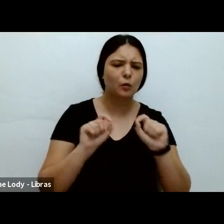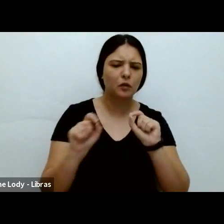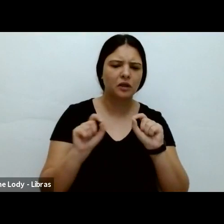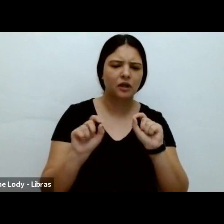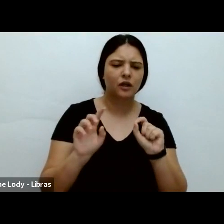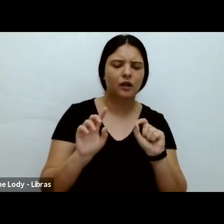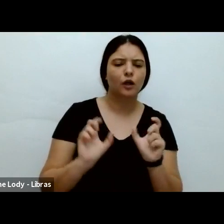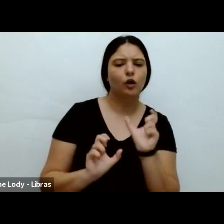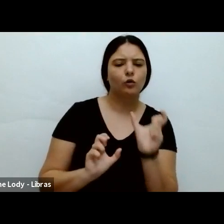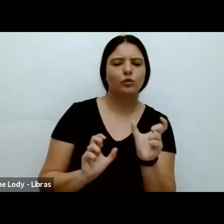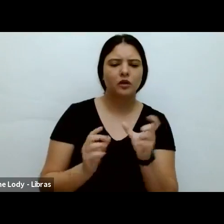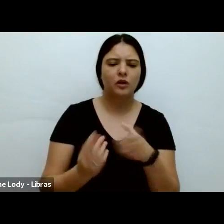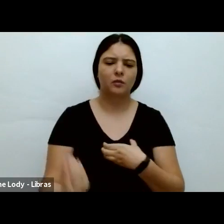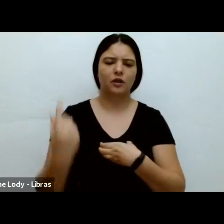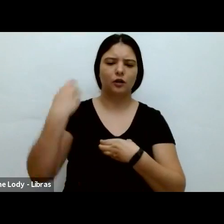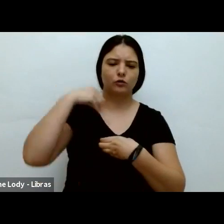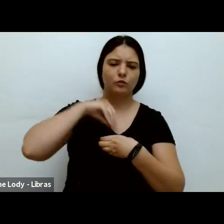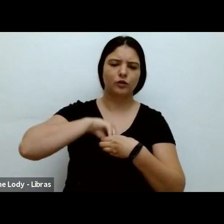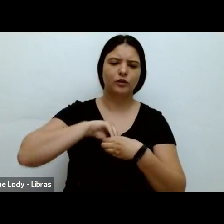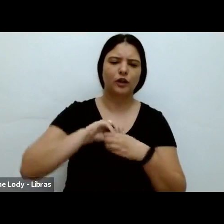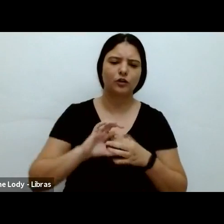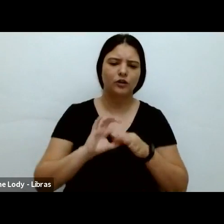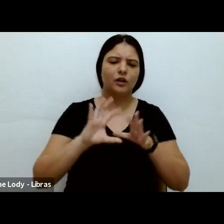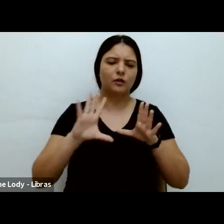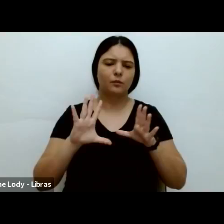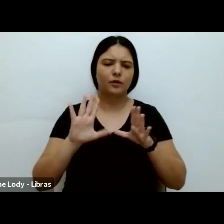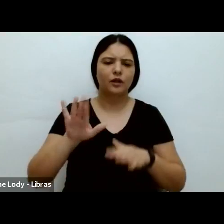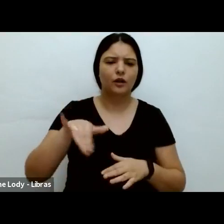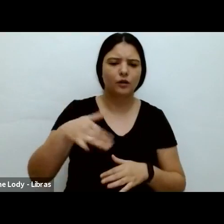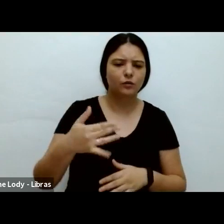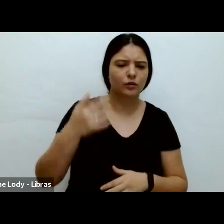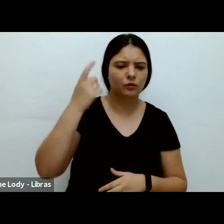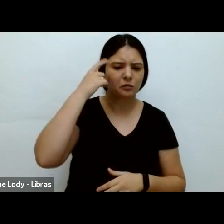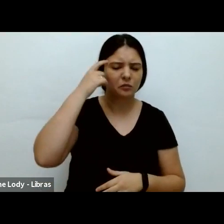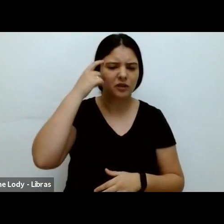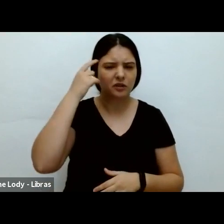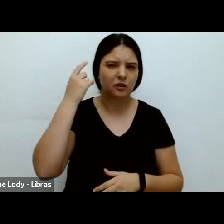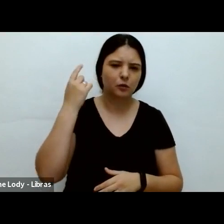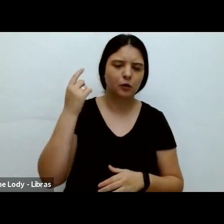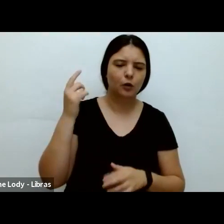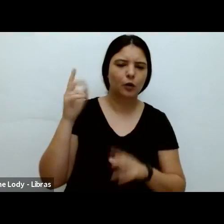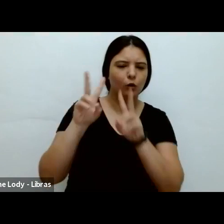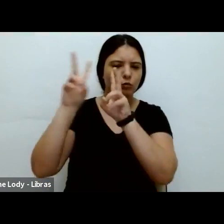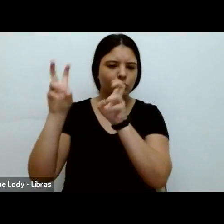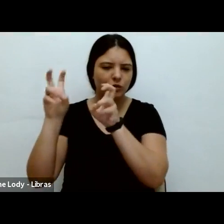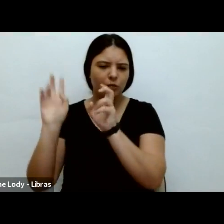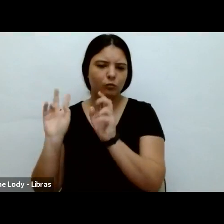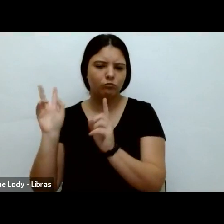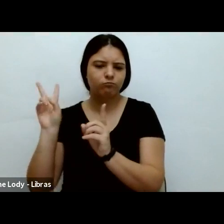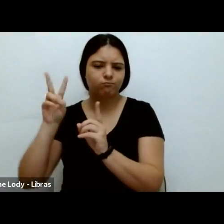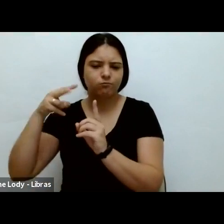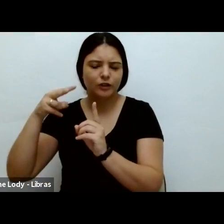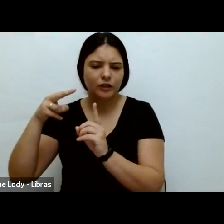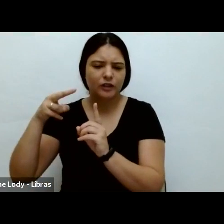freedom face freedom. Facing the morality institution Facing the morality institutional the morality, as well as the case of school.